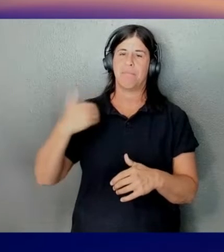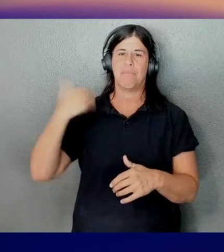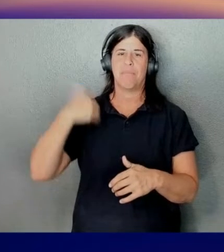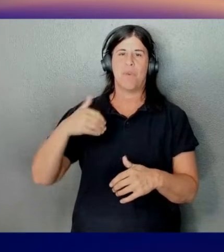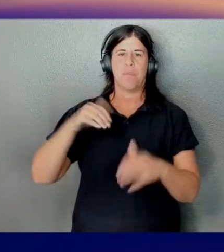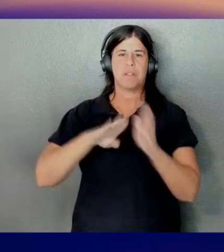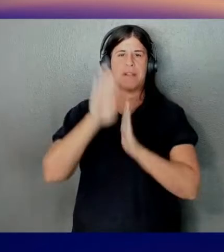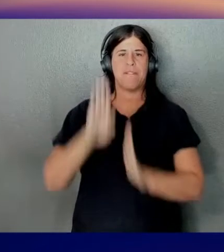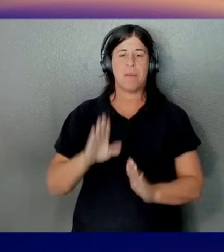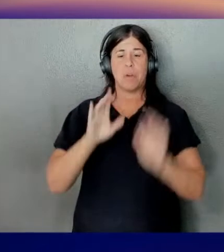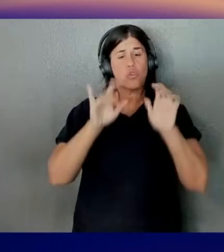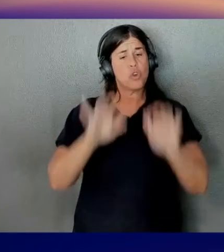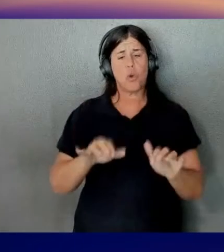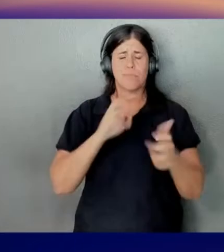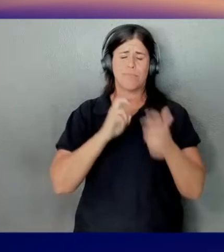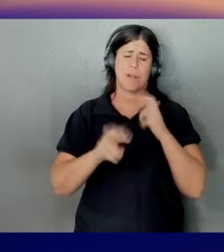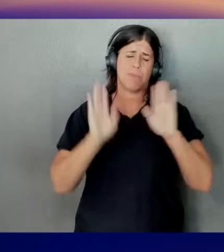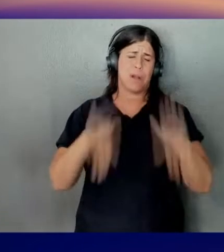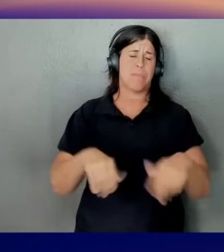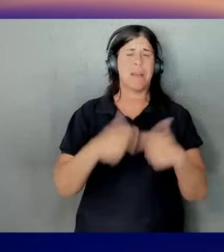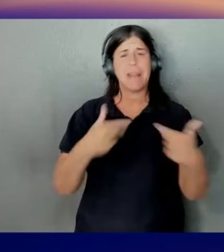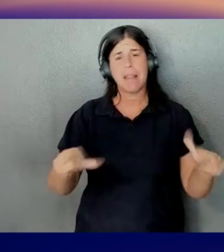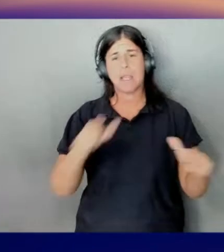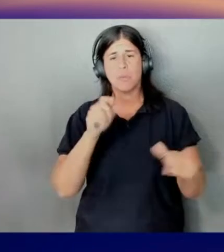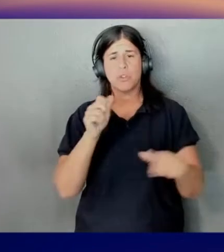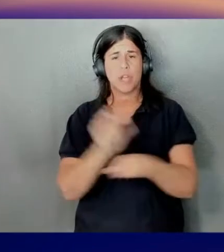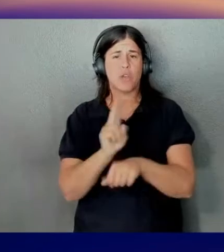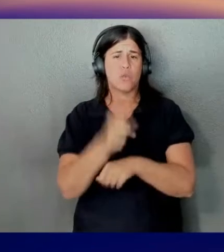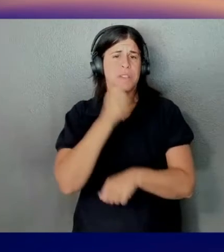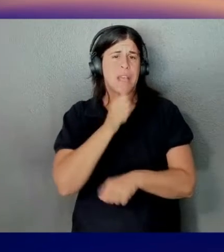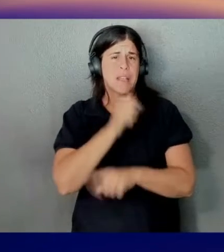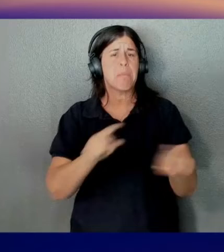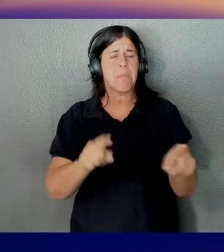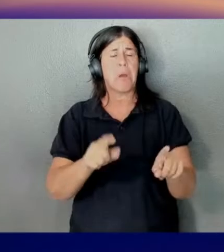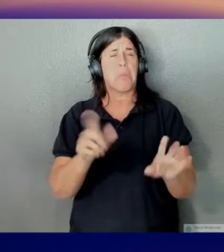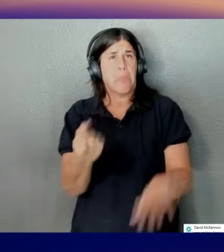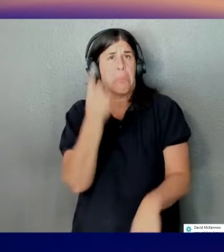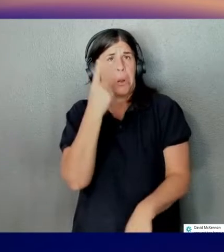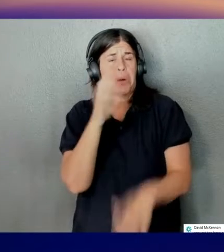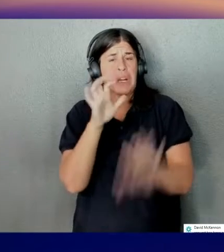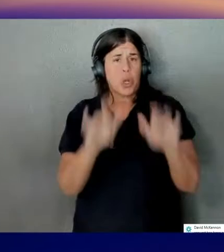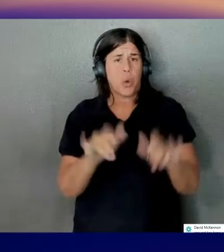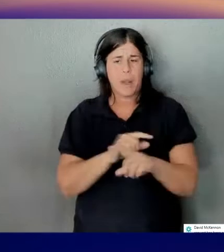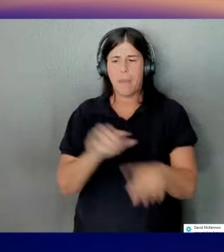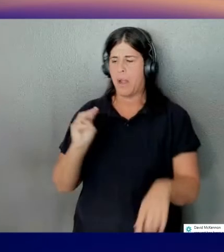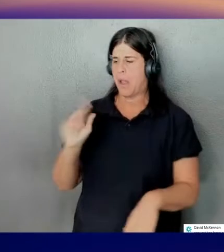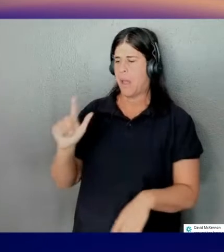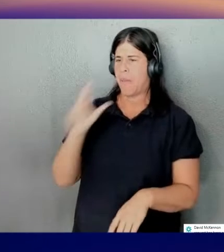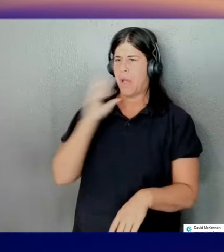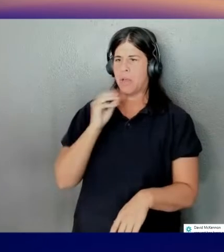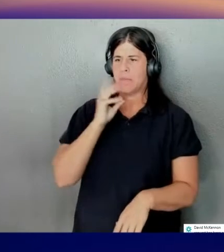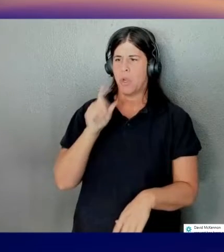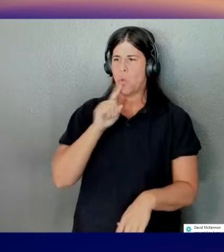Right. - Okay. It's not a language I use day to day, but it's not a problem, but ML experience absolute zero. Right.